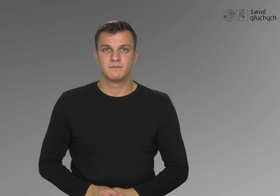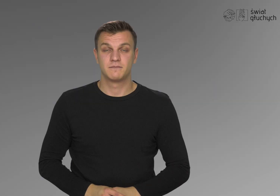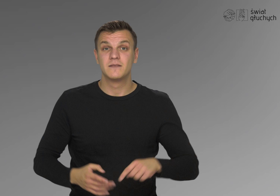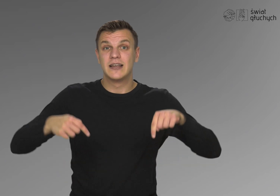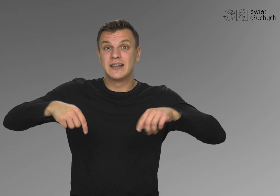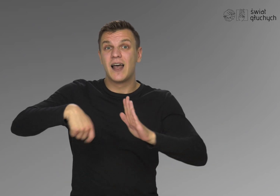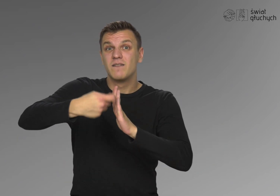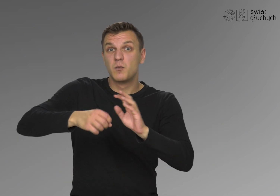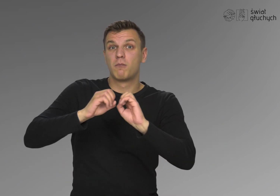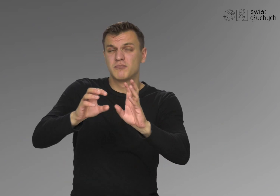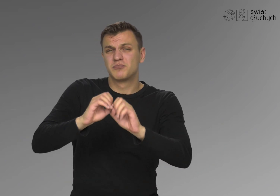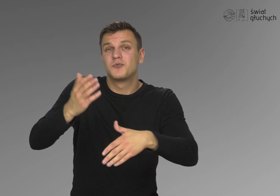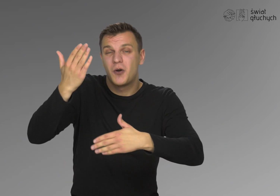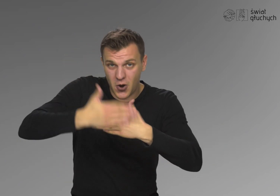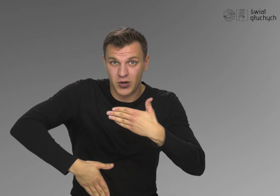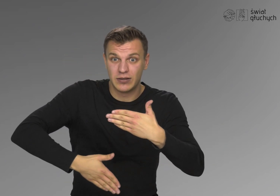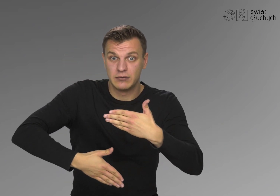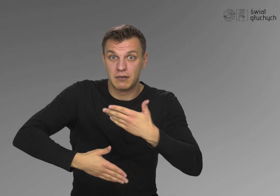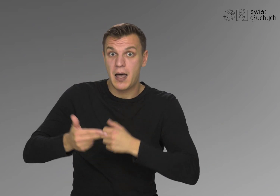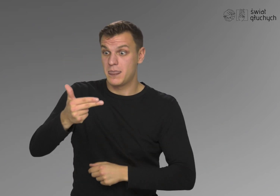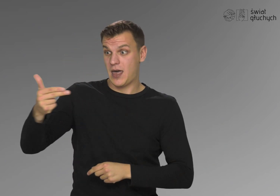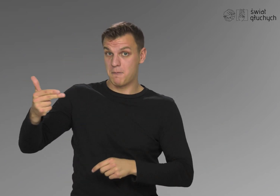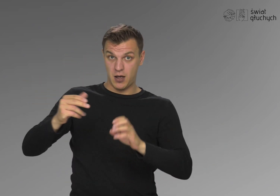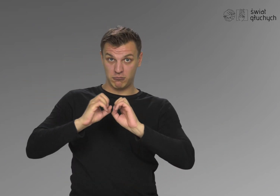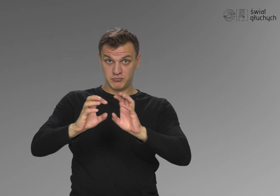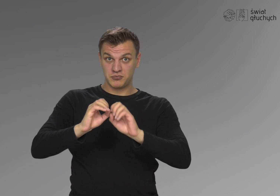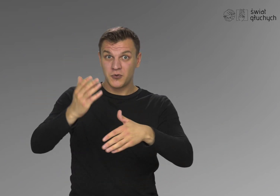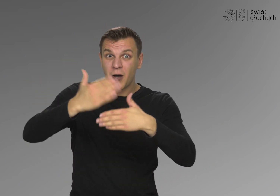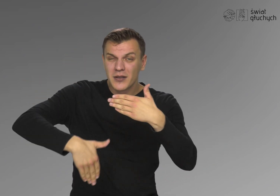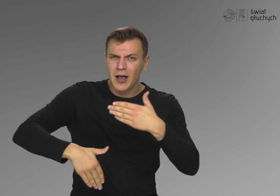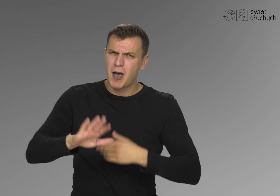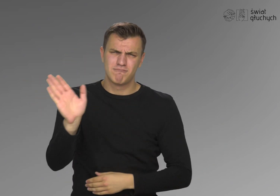That’s it for this episode. But the topic isn’t finished yet.